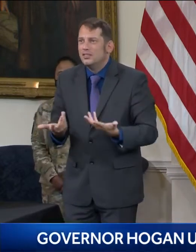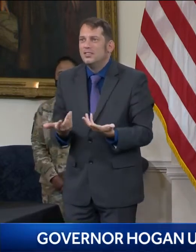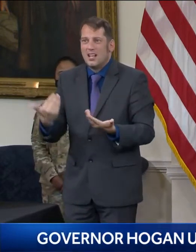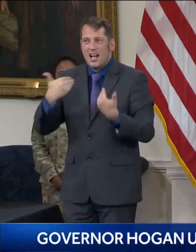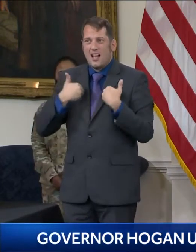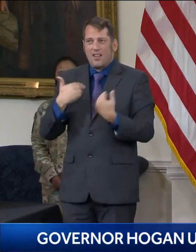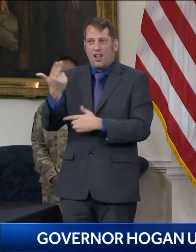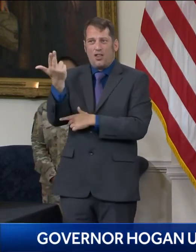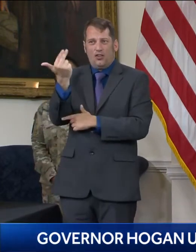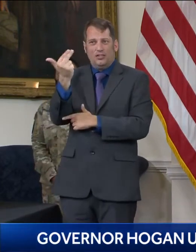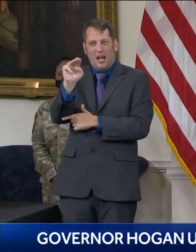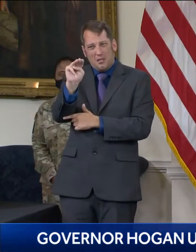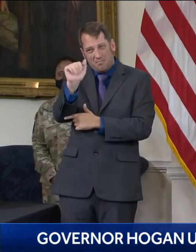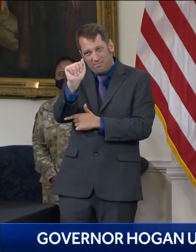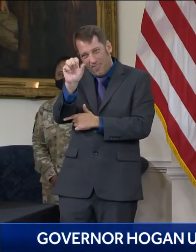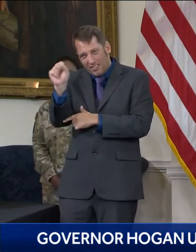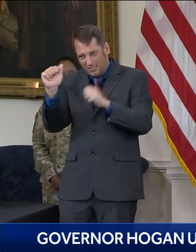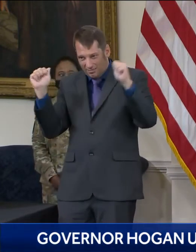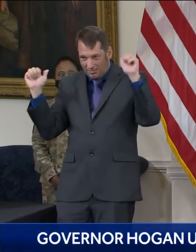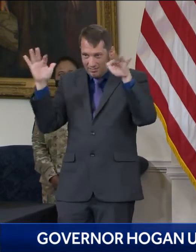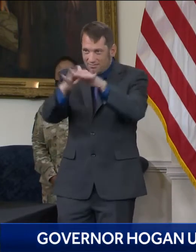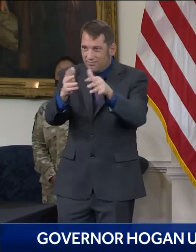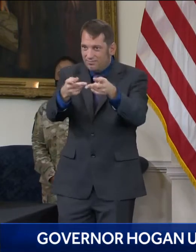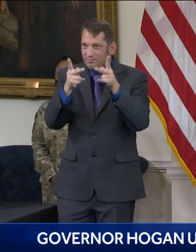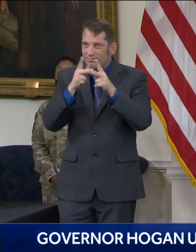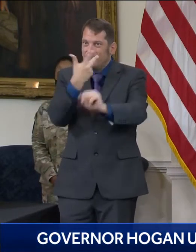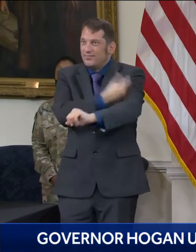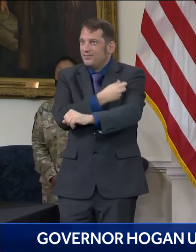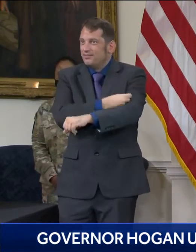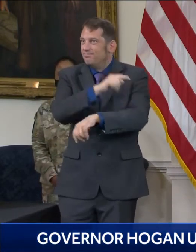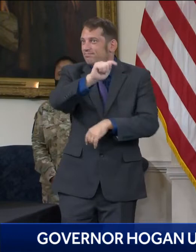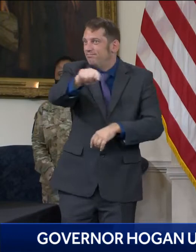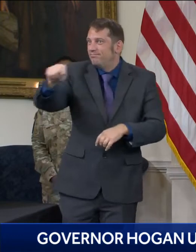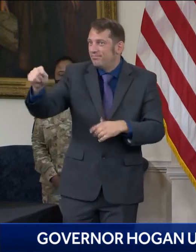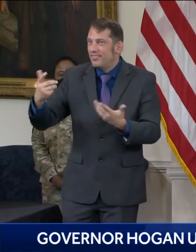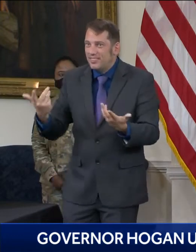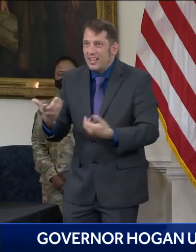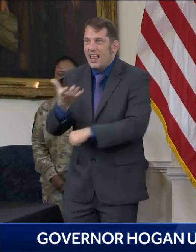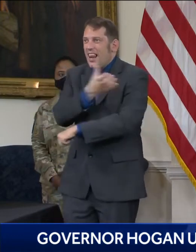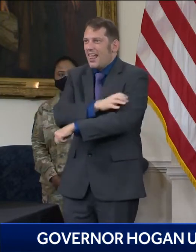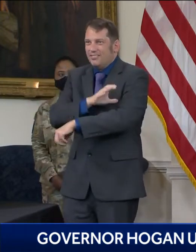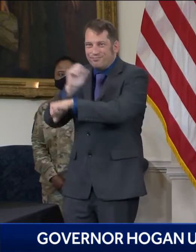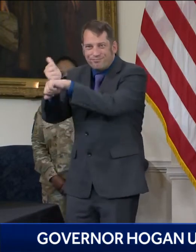BECAUSE NOW YOU CAN GO TO YOUR DOCTOR’S OFFICE, WE NOW HAVE 13